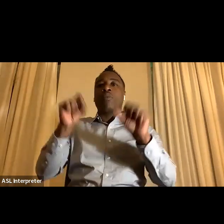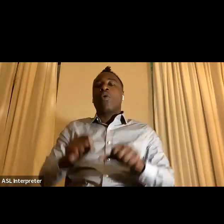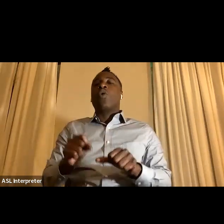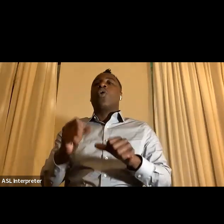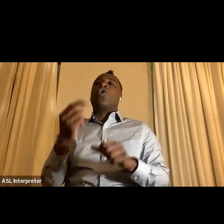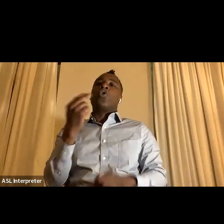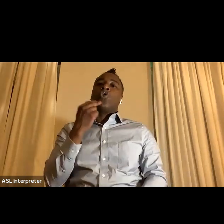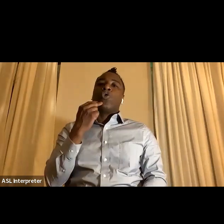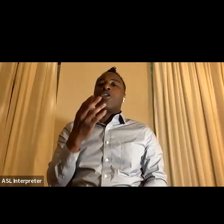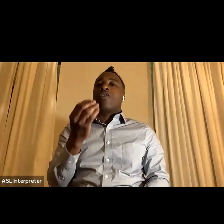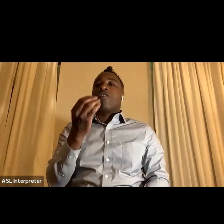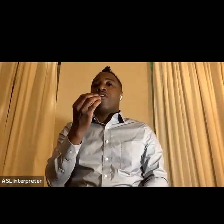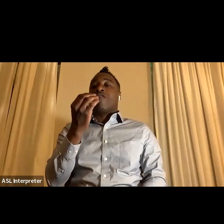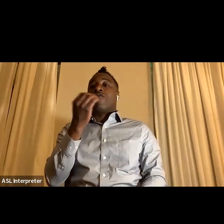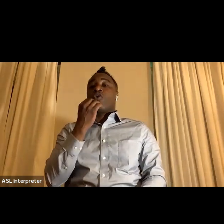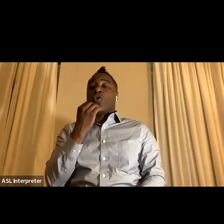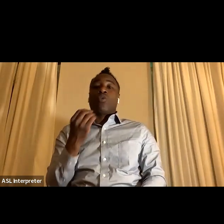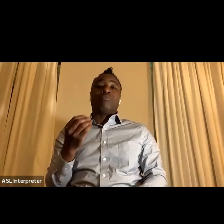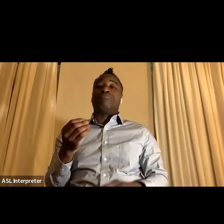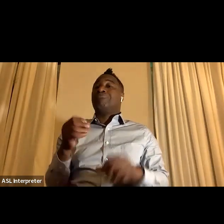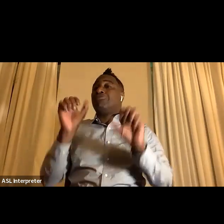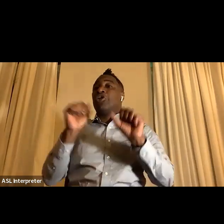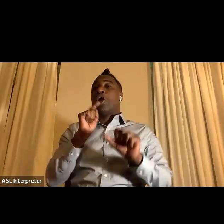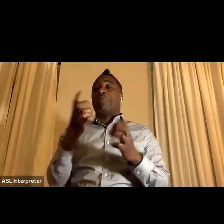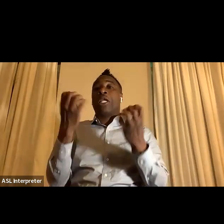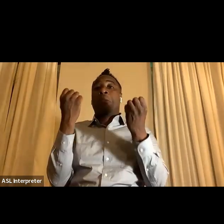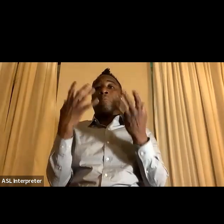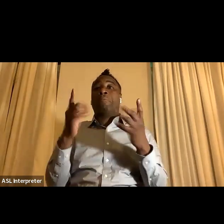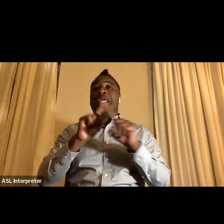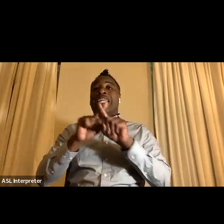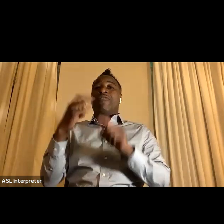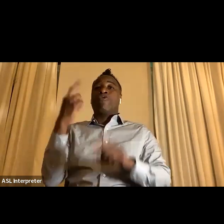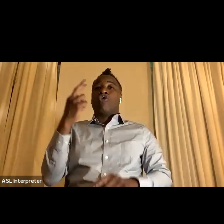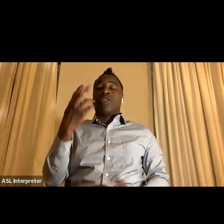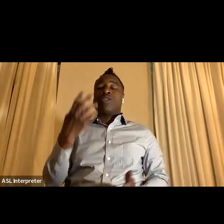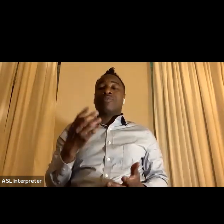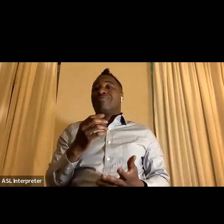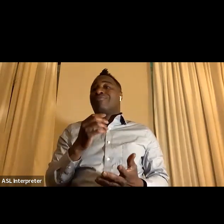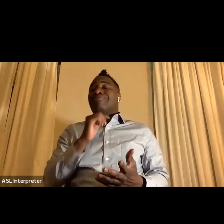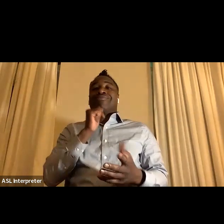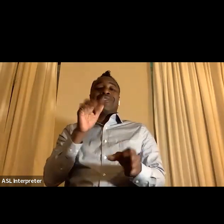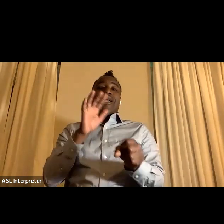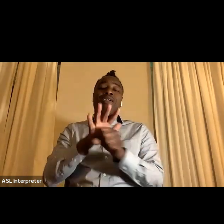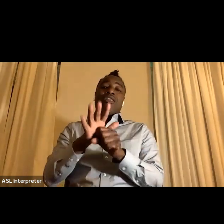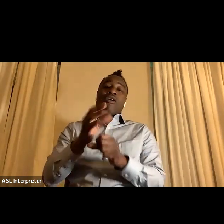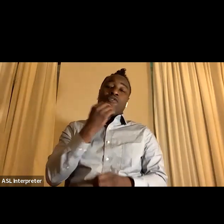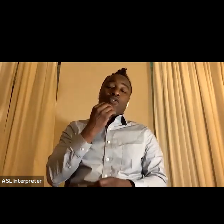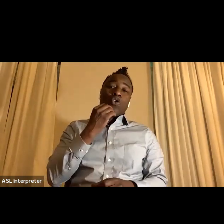They can be attributed to a root of causes from food insecurity, racial segregation, proximity to supermarkets